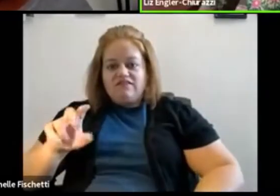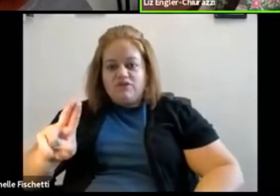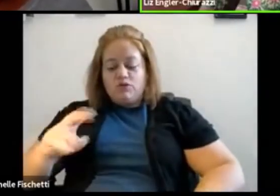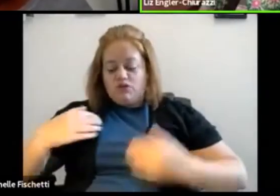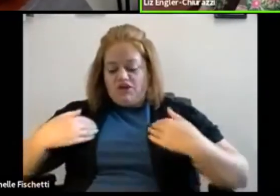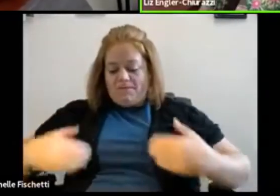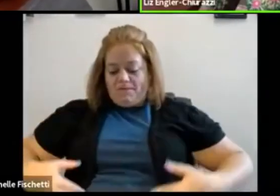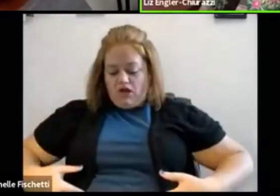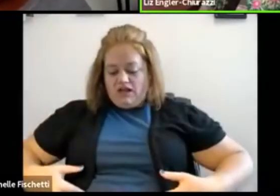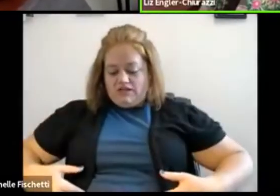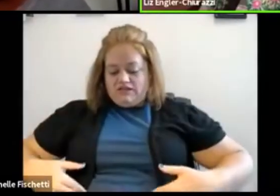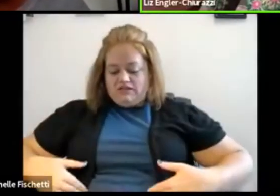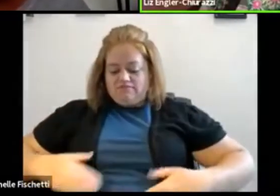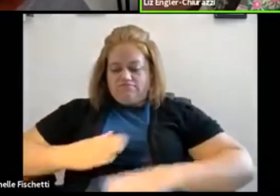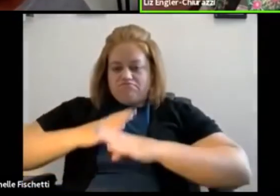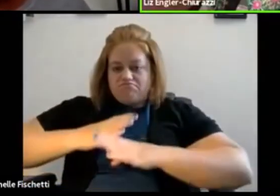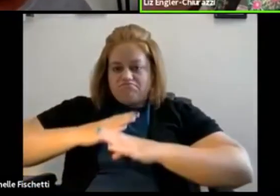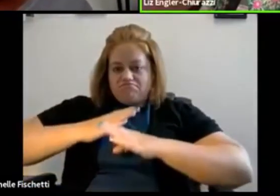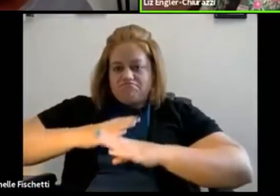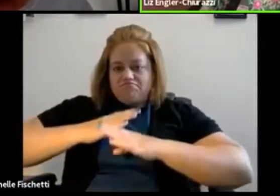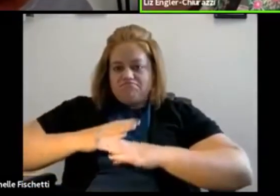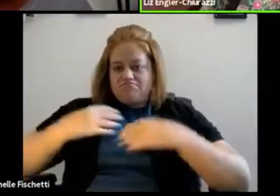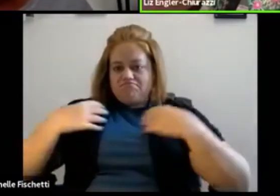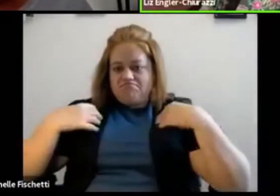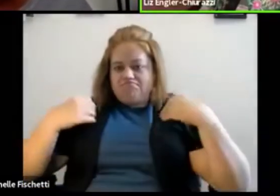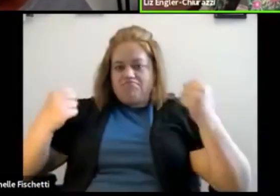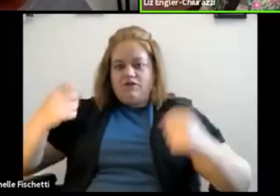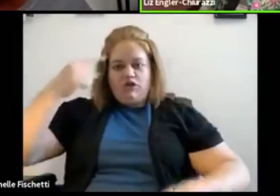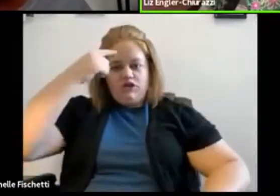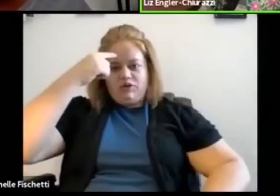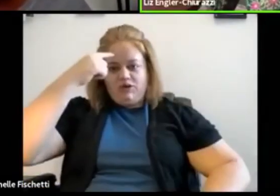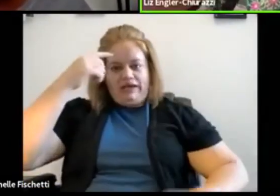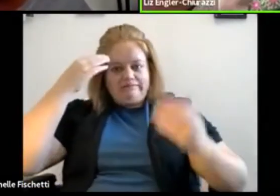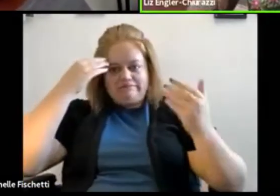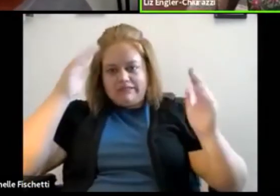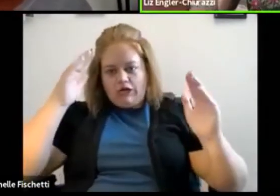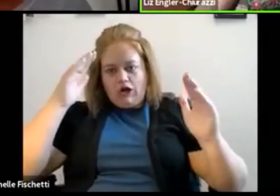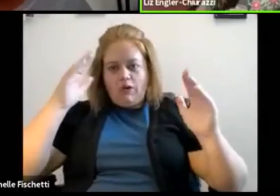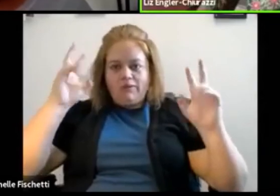something to counteract that but your brain didn't know or care and your brain